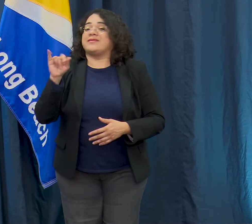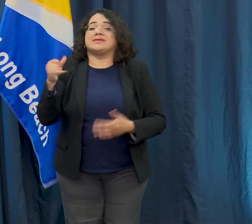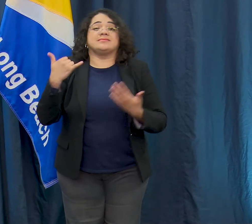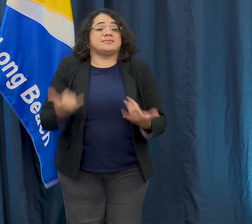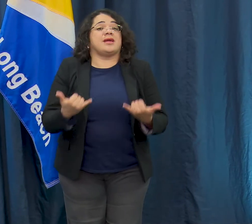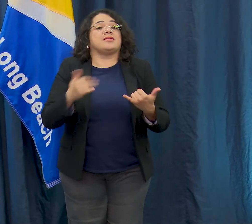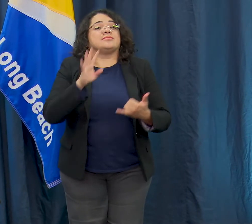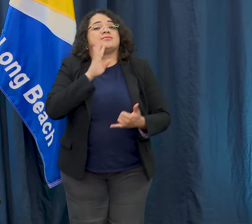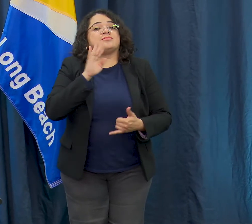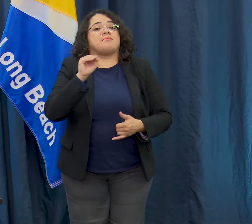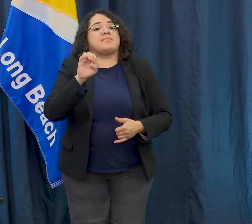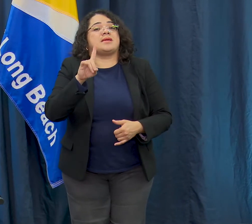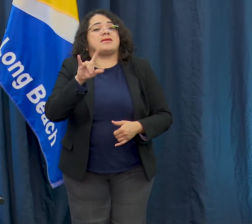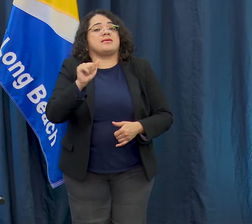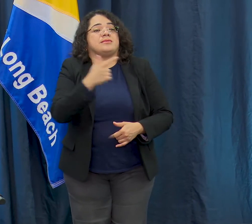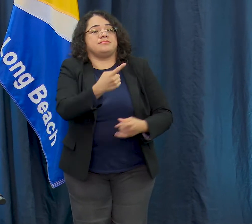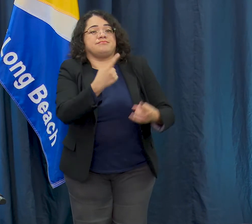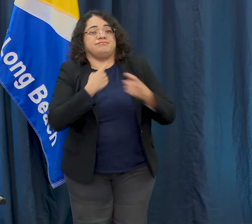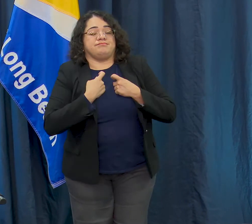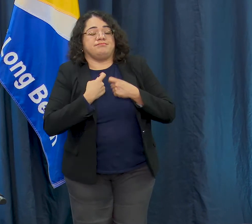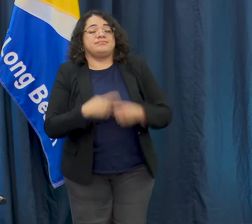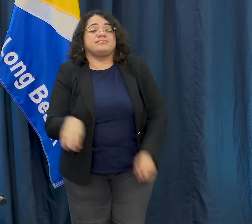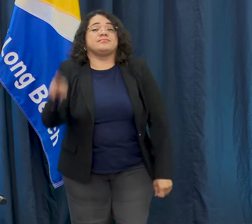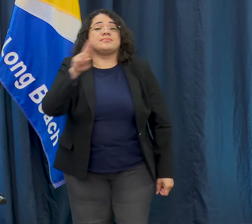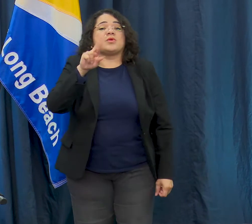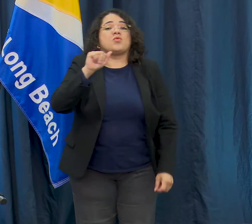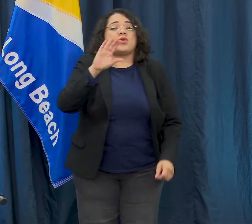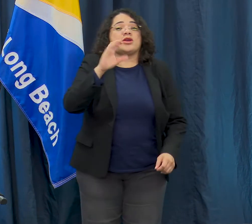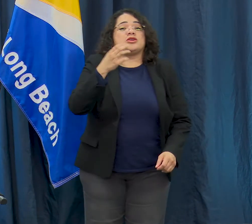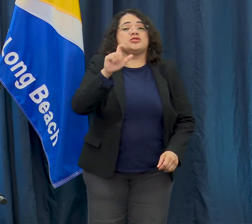thank you Dr. Davis. The first question is coming from Rachael Jordan from ABC 7.